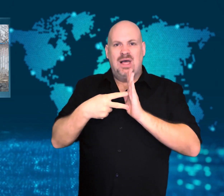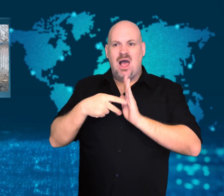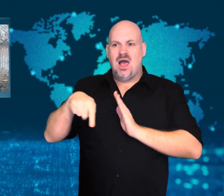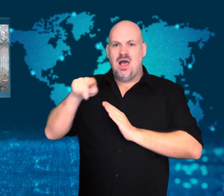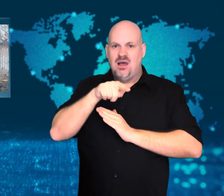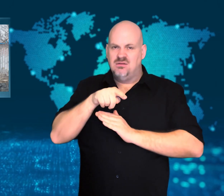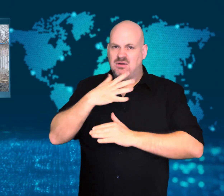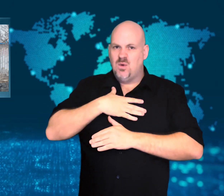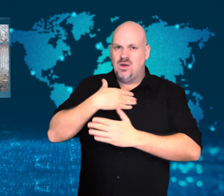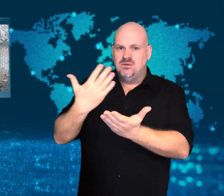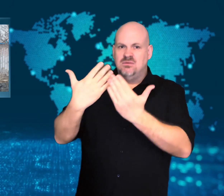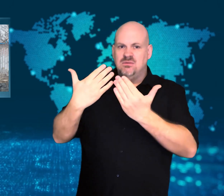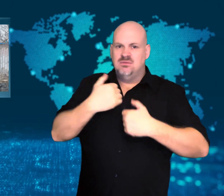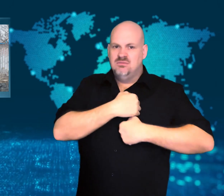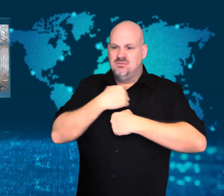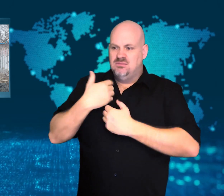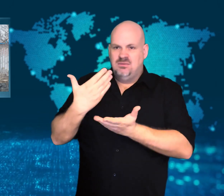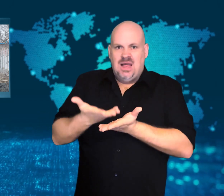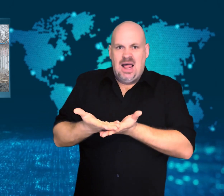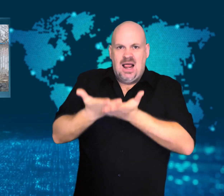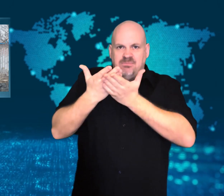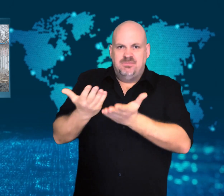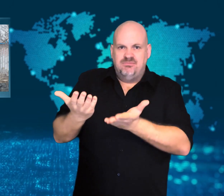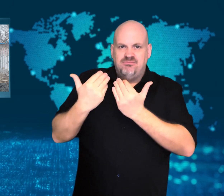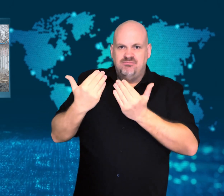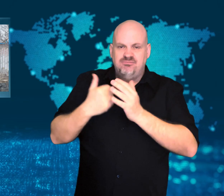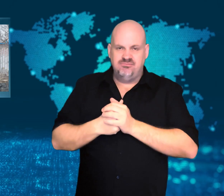according to Syrian news.